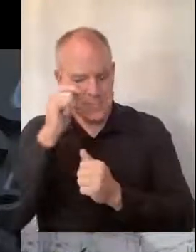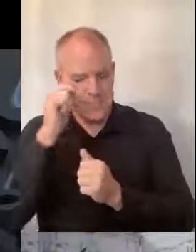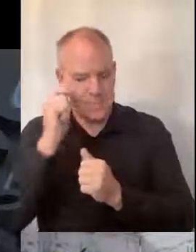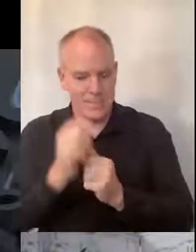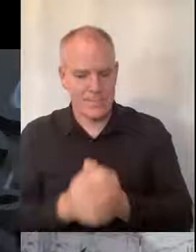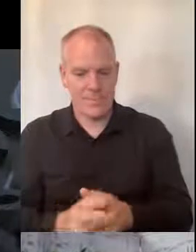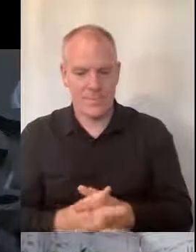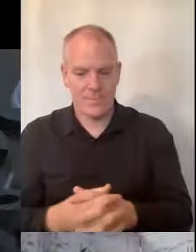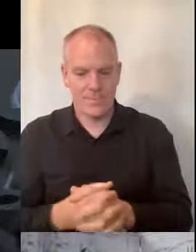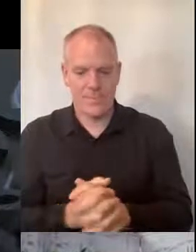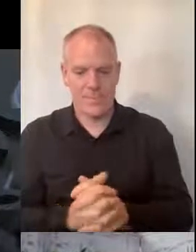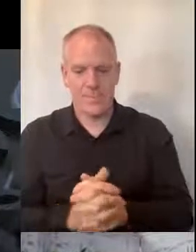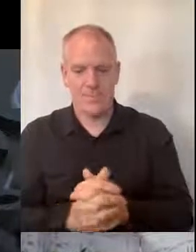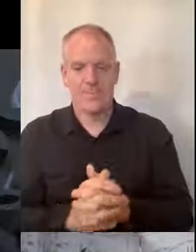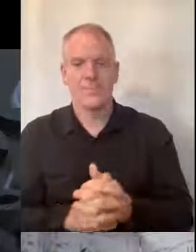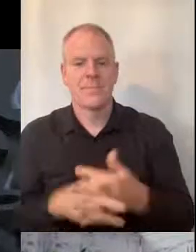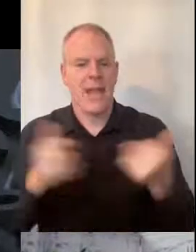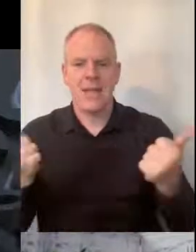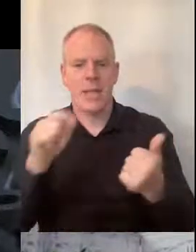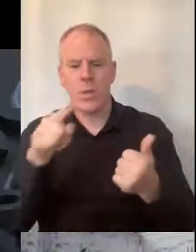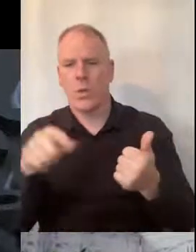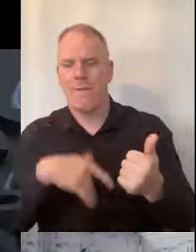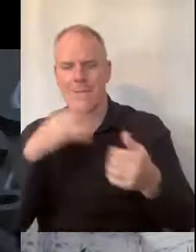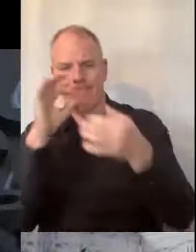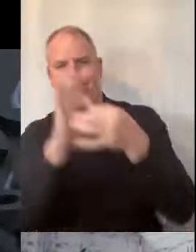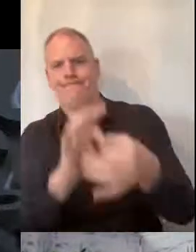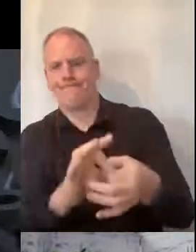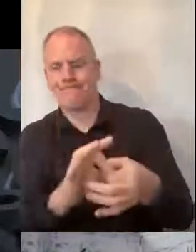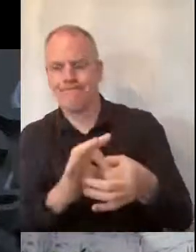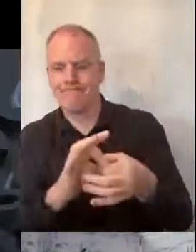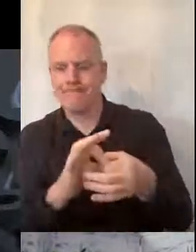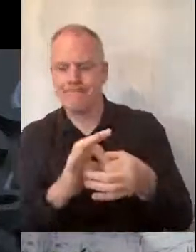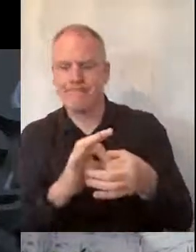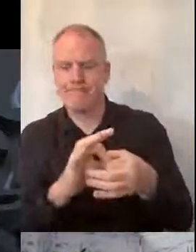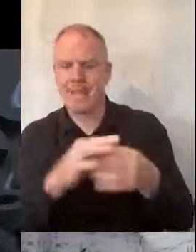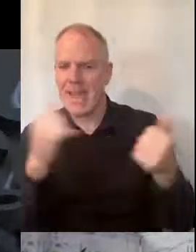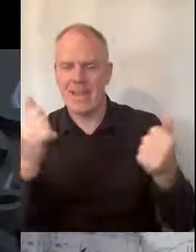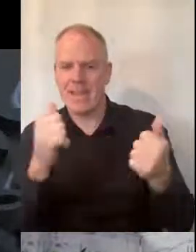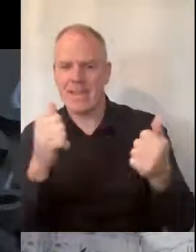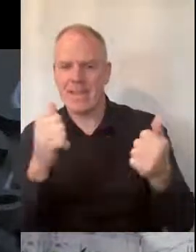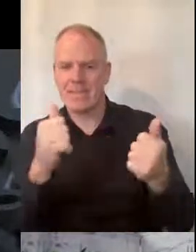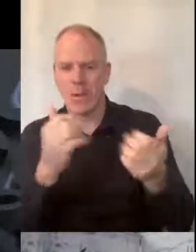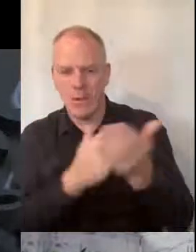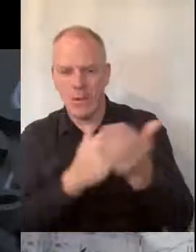Is there anything that resonated with you so far that you have influence over? That's highlighted that you